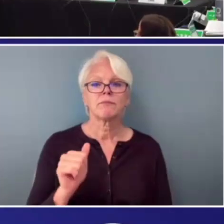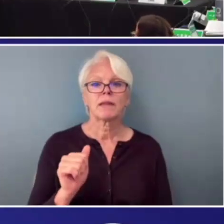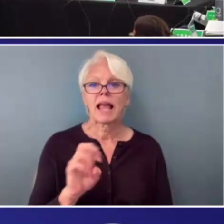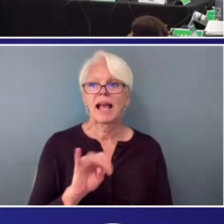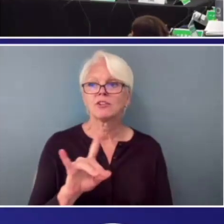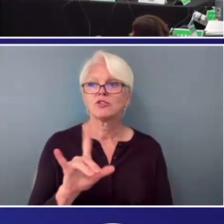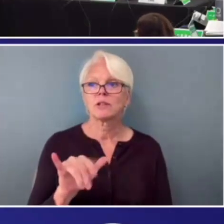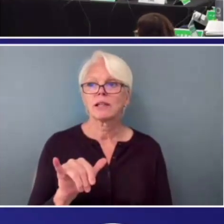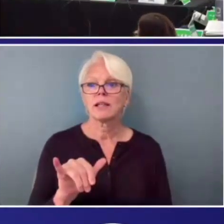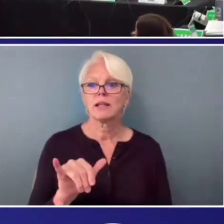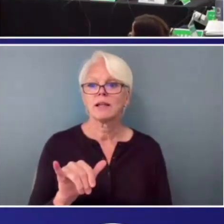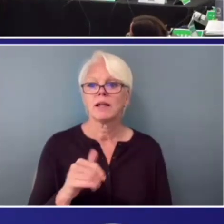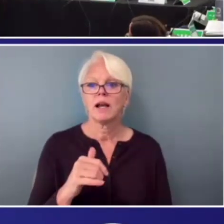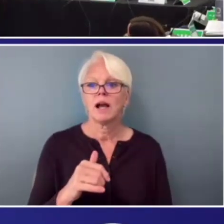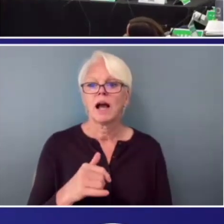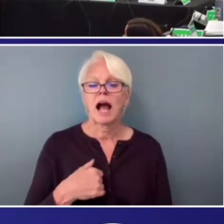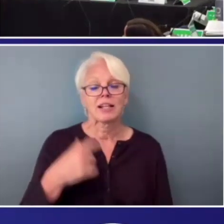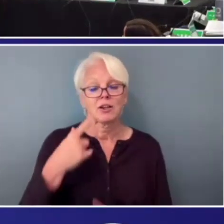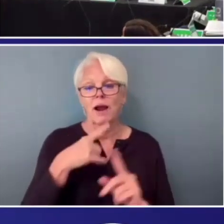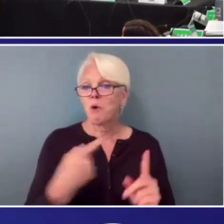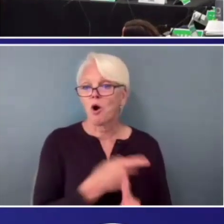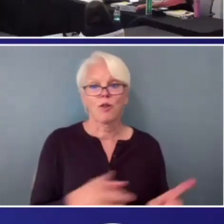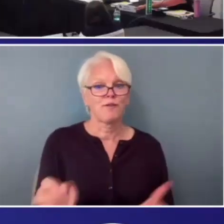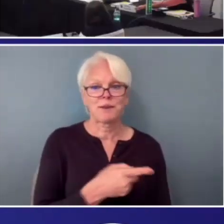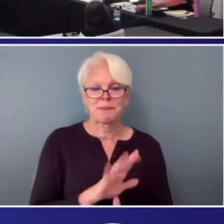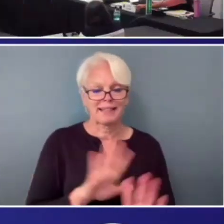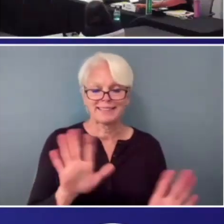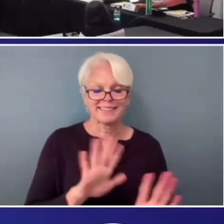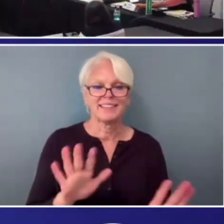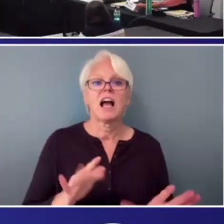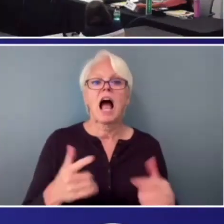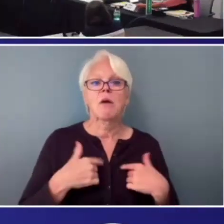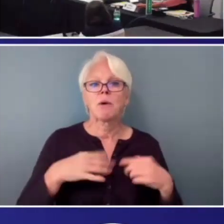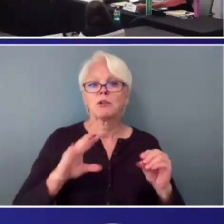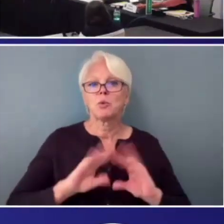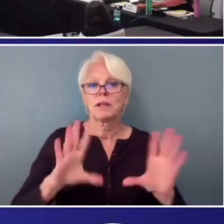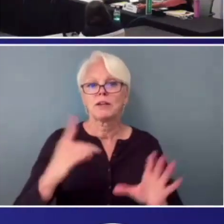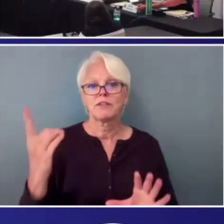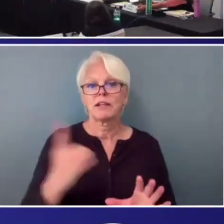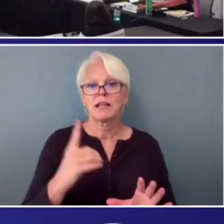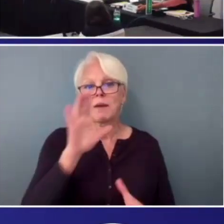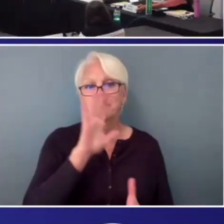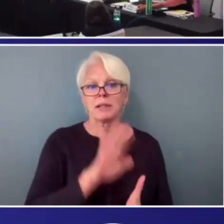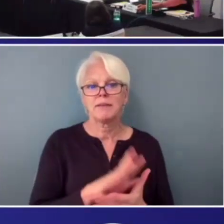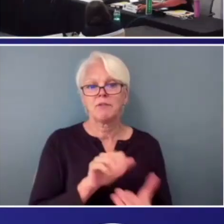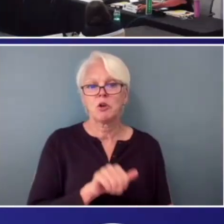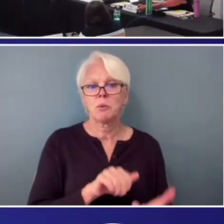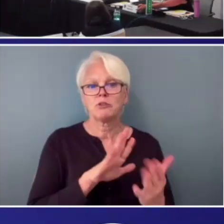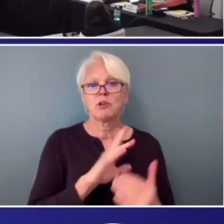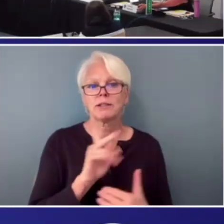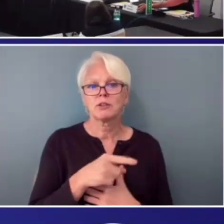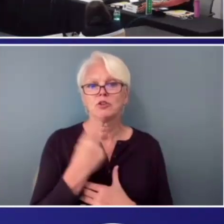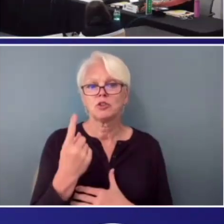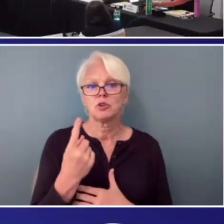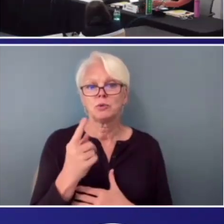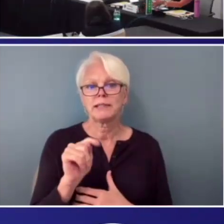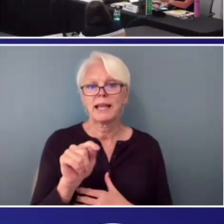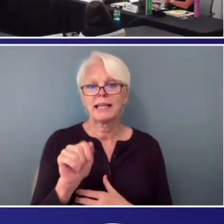Sorry. I'm all over the place. I wanted to just clarify something. I believe you addressed it today, Tamy, but I just wanted clarification.